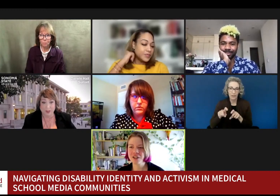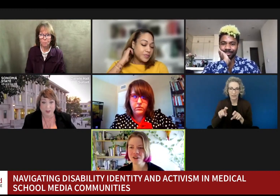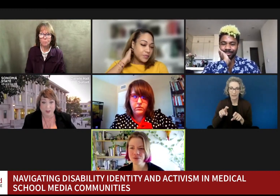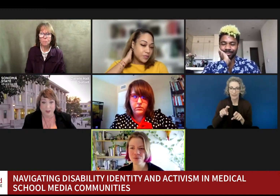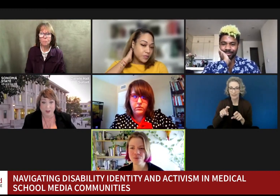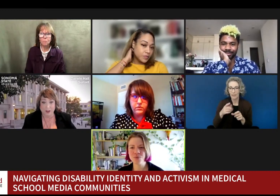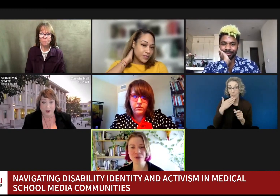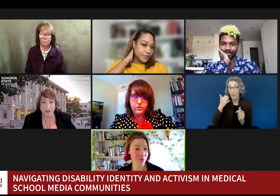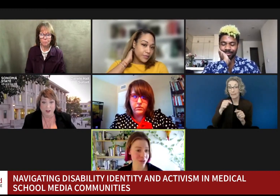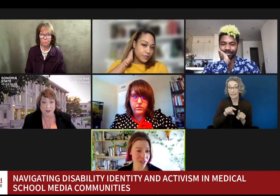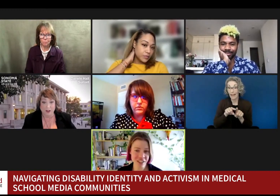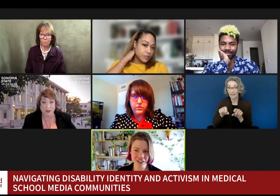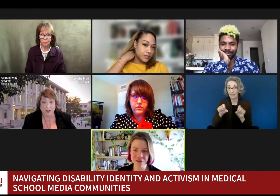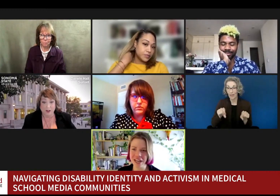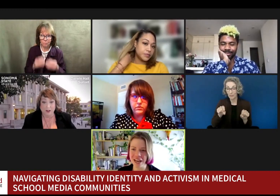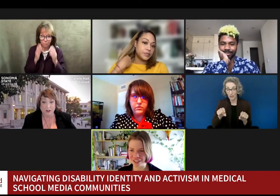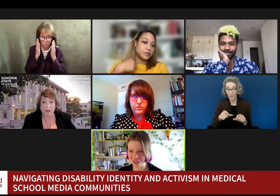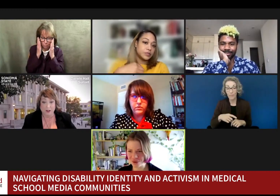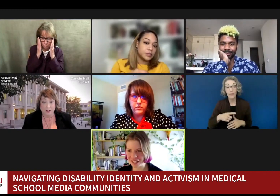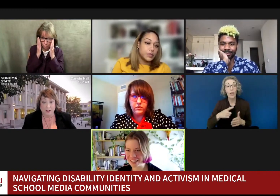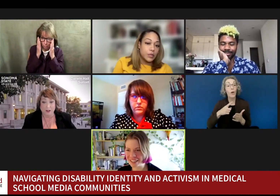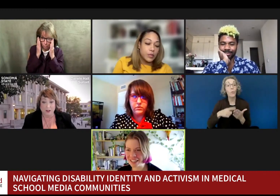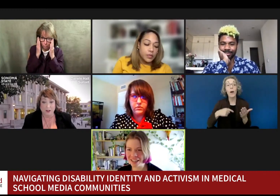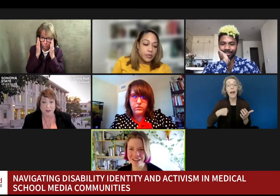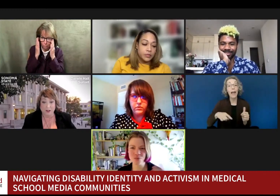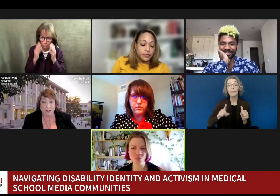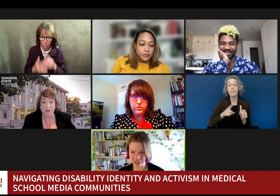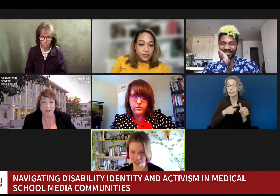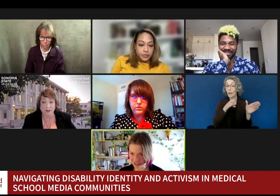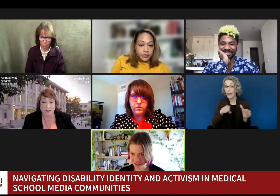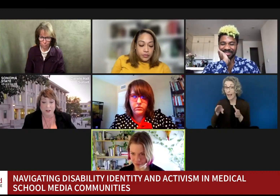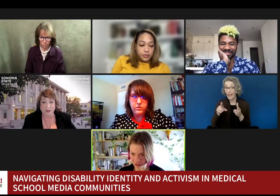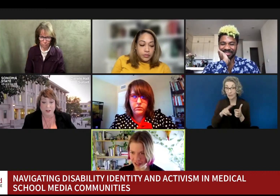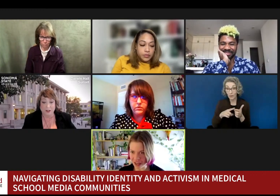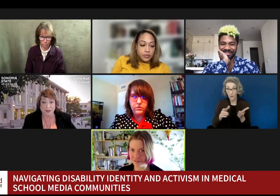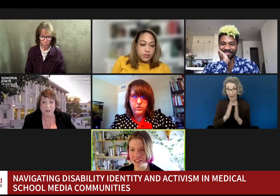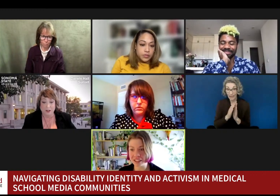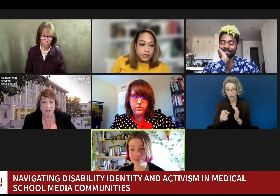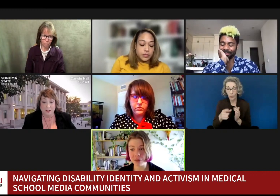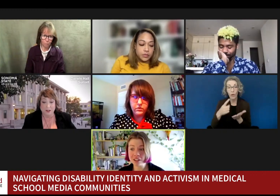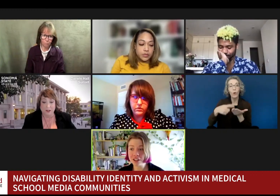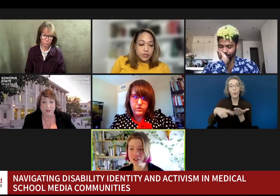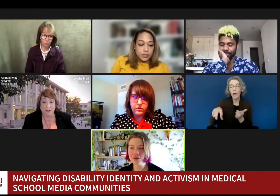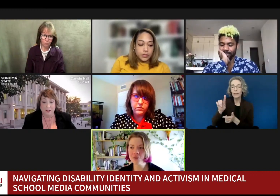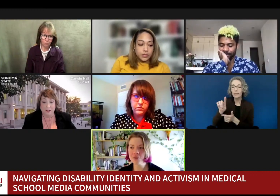So what I was originally going to ask was, what does disability advocacy mean to you?